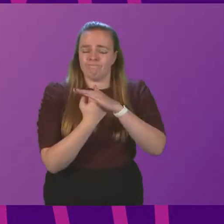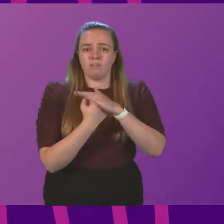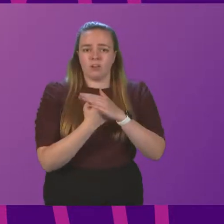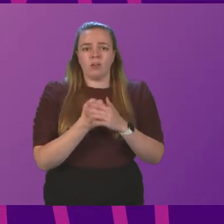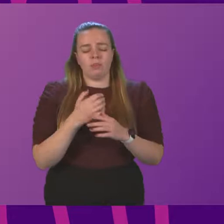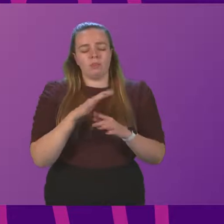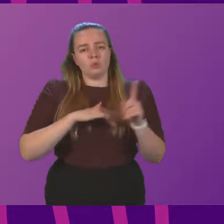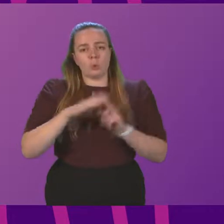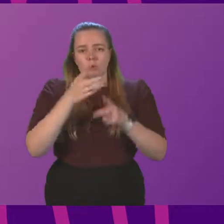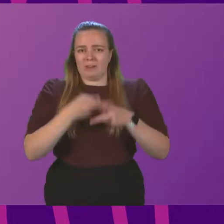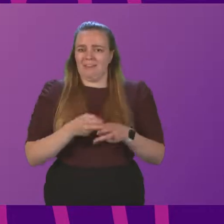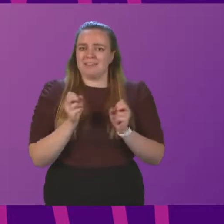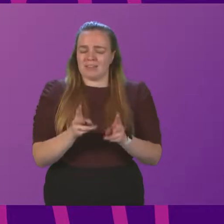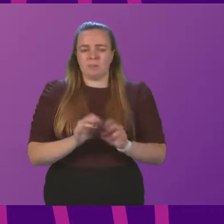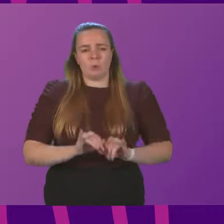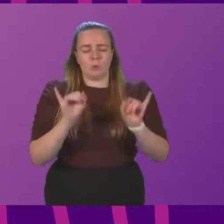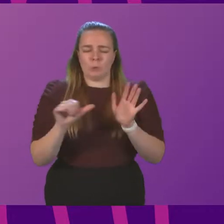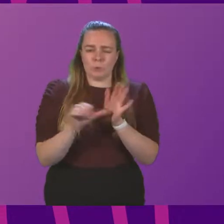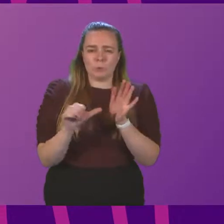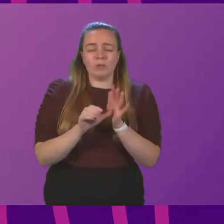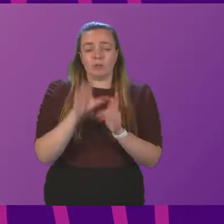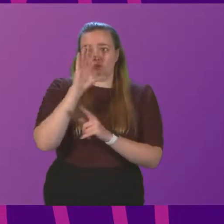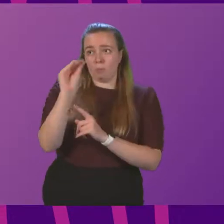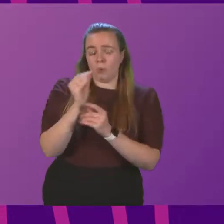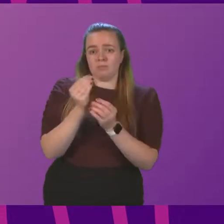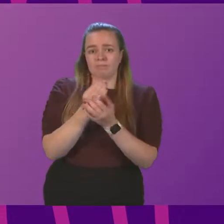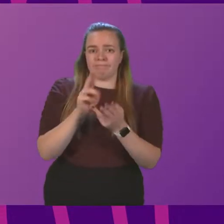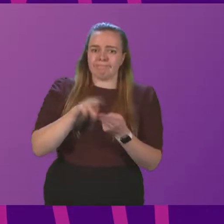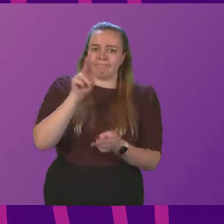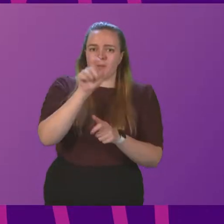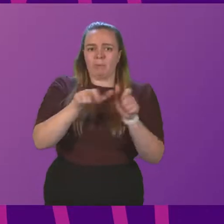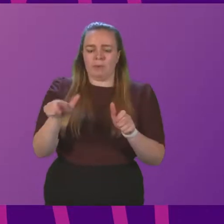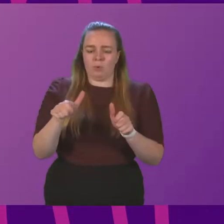under pressure and is reporting an increase in the number of people requiring care packages.